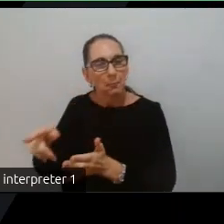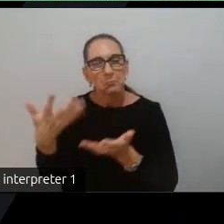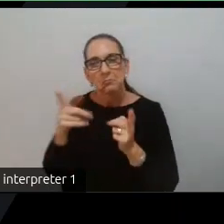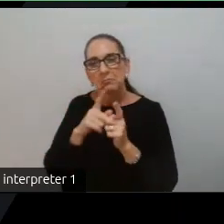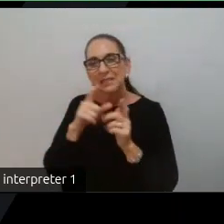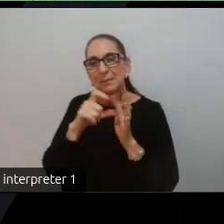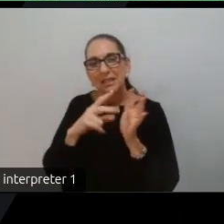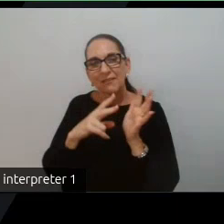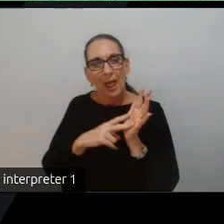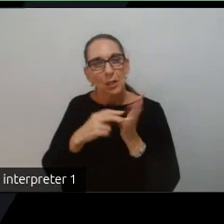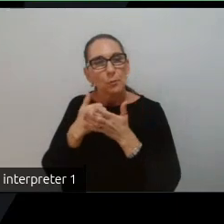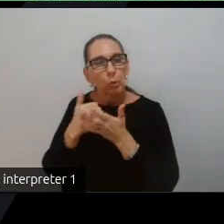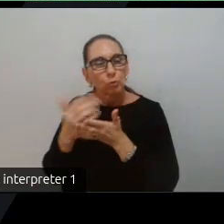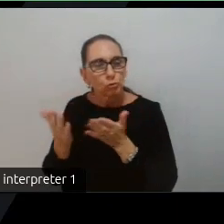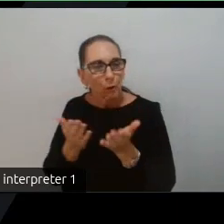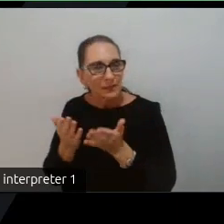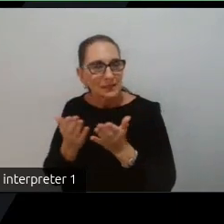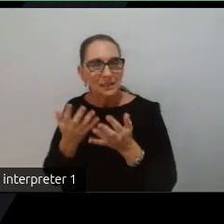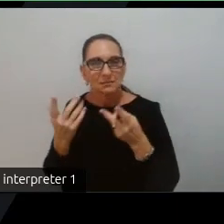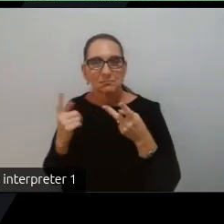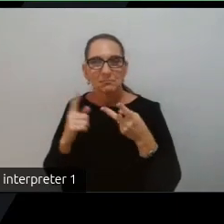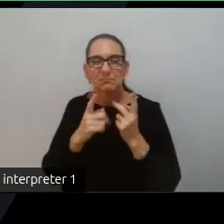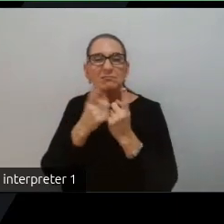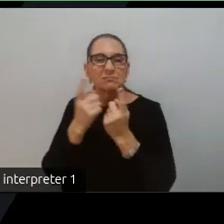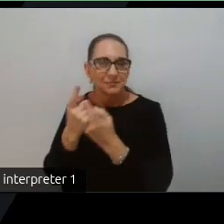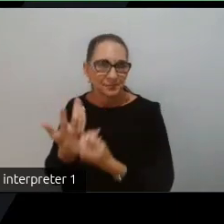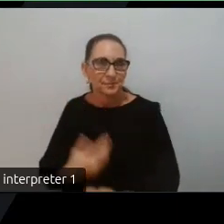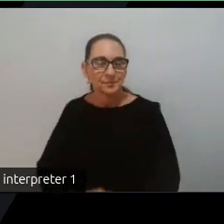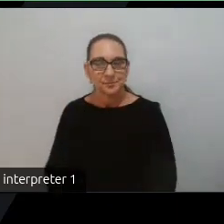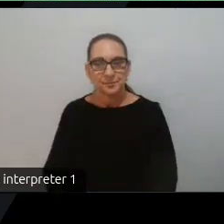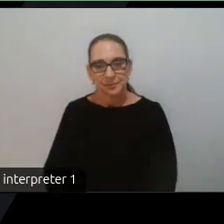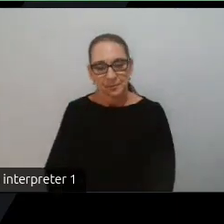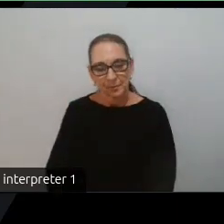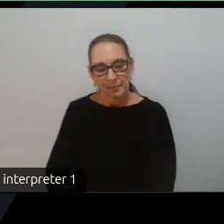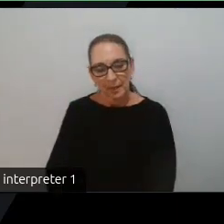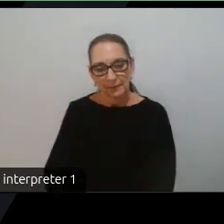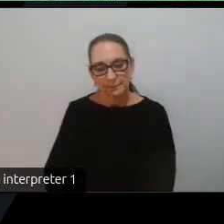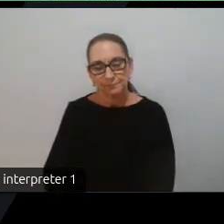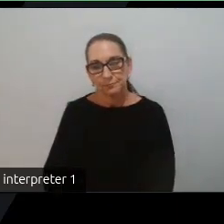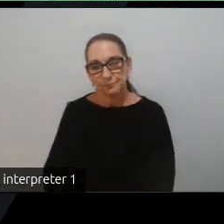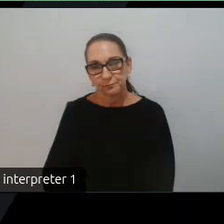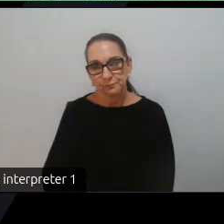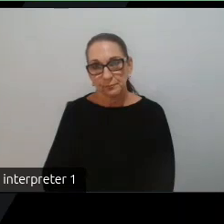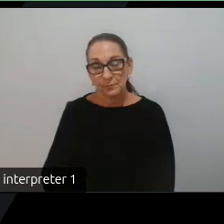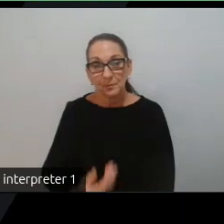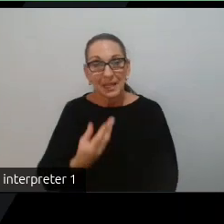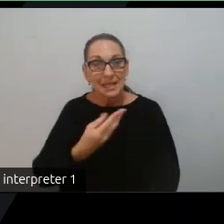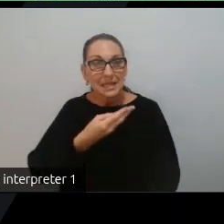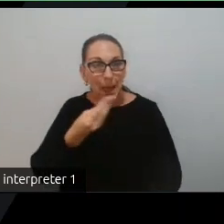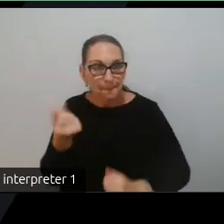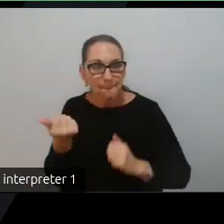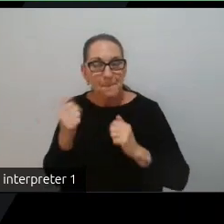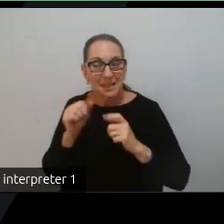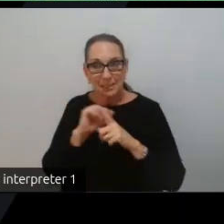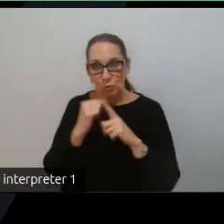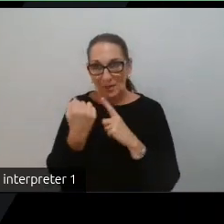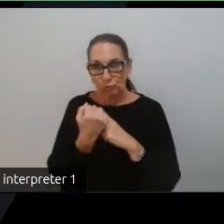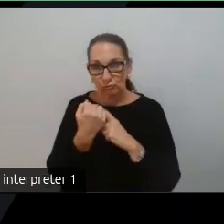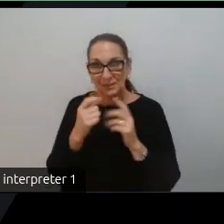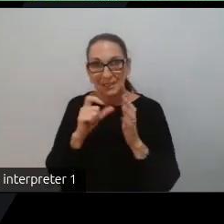support services and the like. Um, in some circumstances for duty lawyer assistance, that